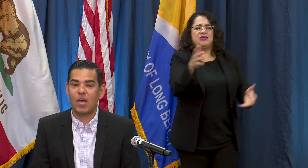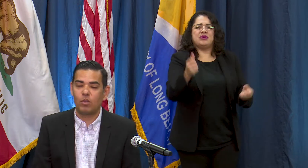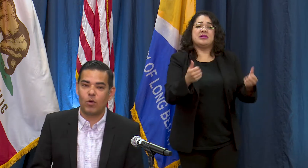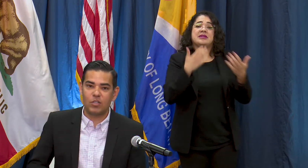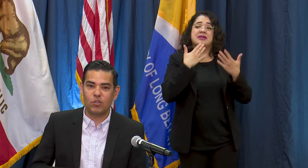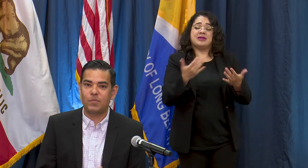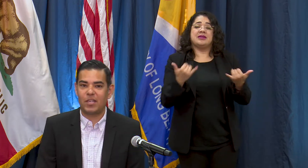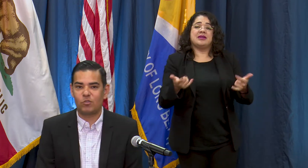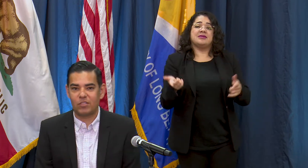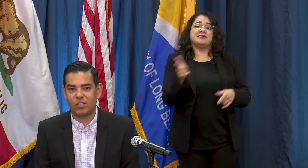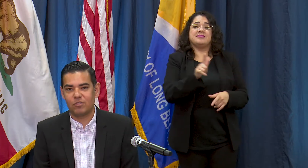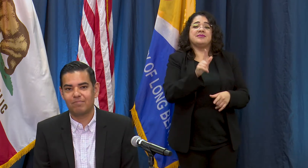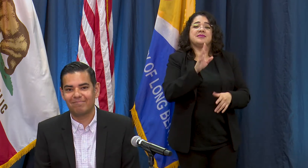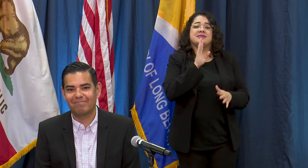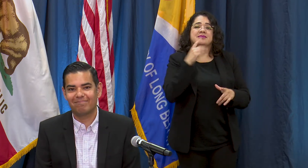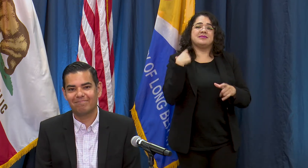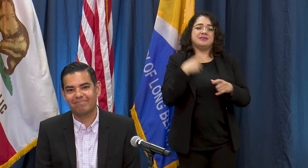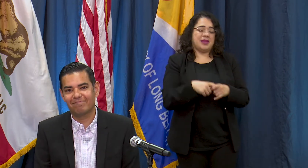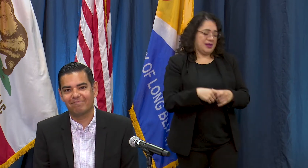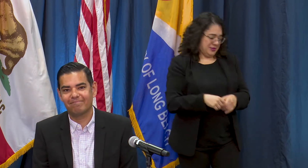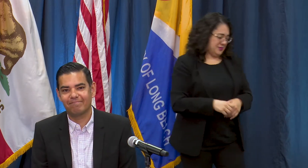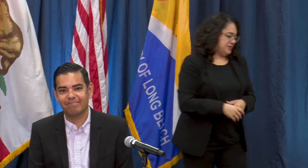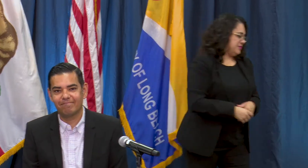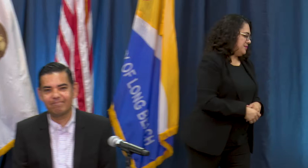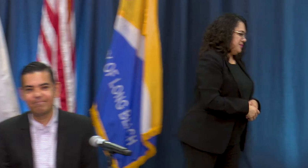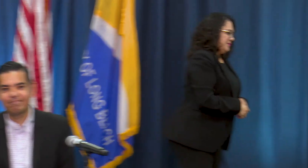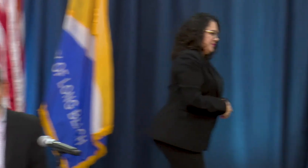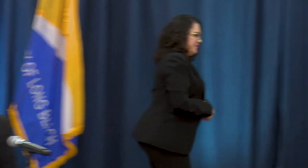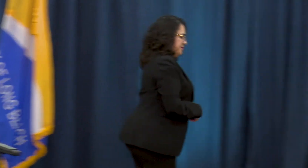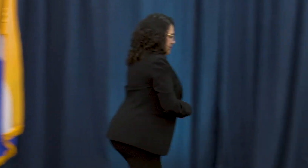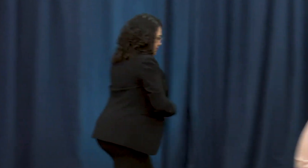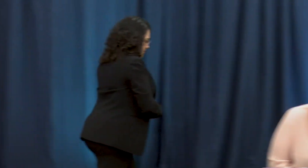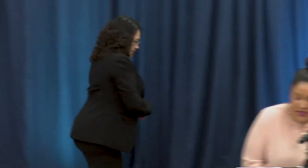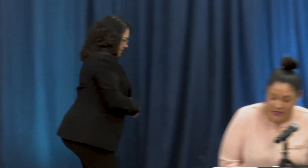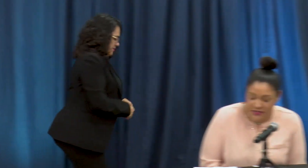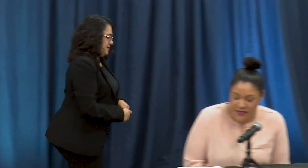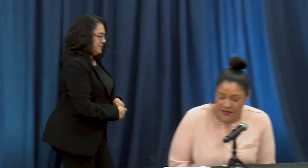we'll go ahead and do the Spanish translation. Muchas gracias al khali